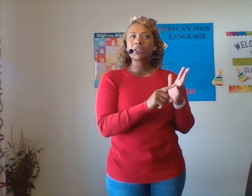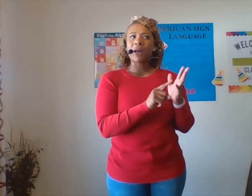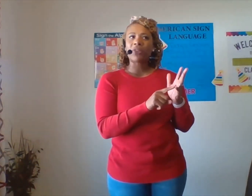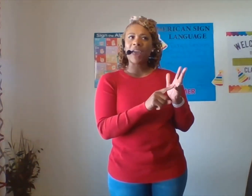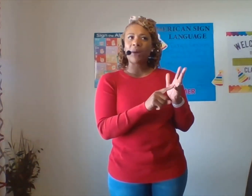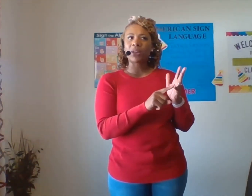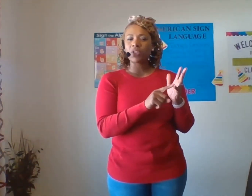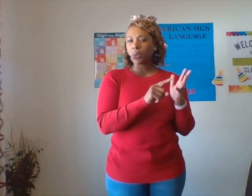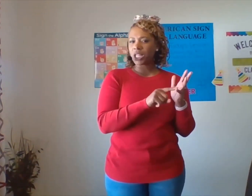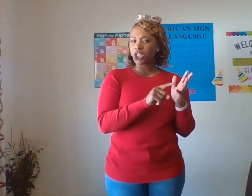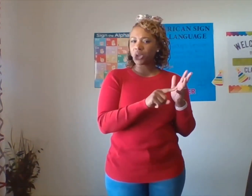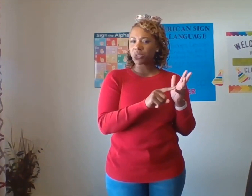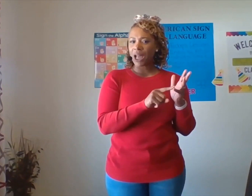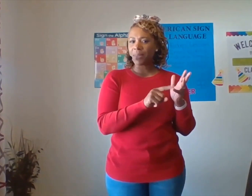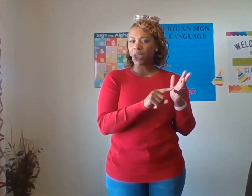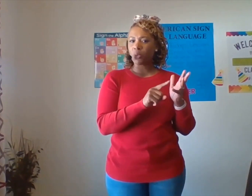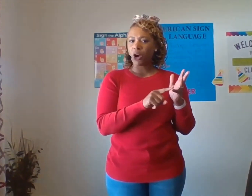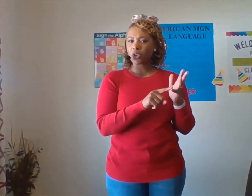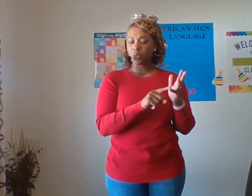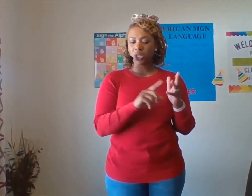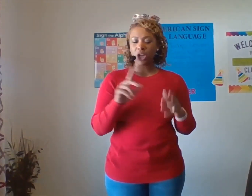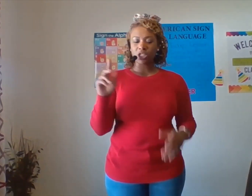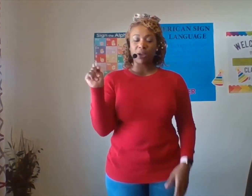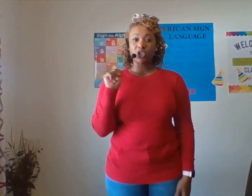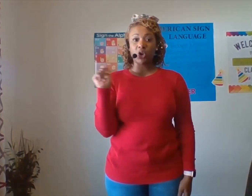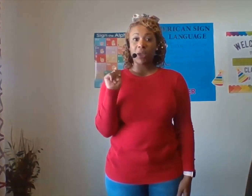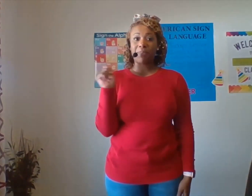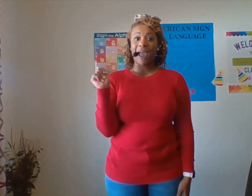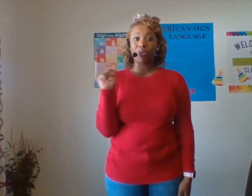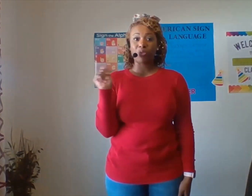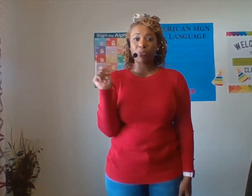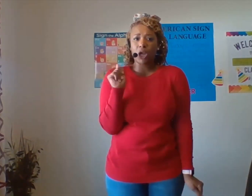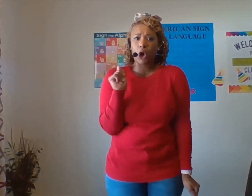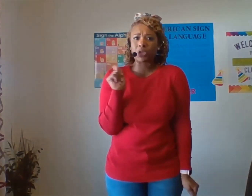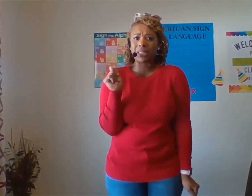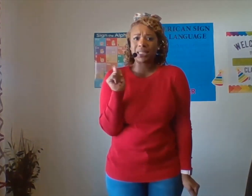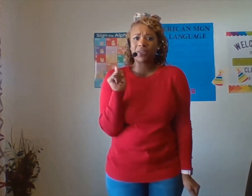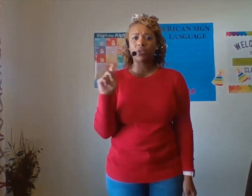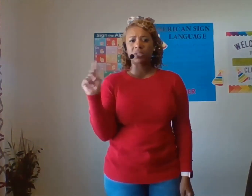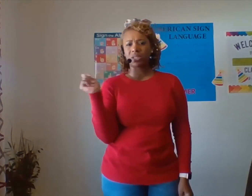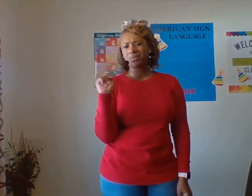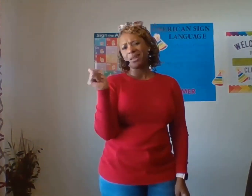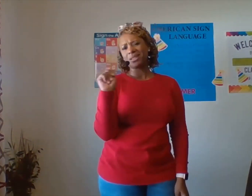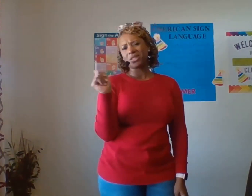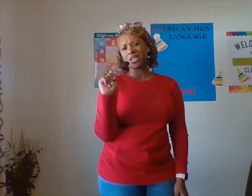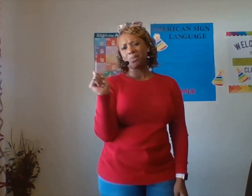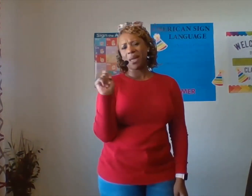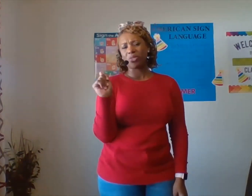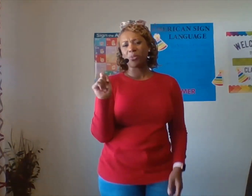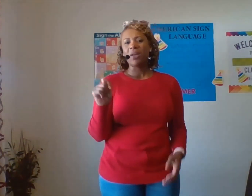about that one even though we didn't use non-manual markers when we talked about showing bathroom and the urgency versus I just need the bathroom